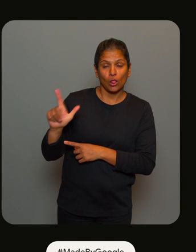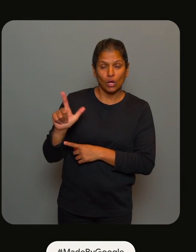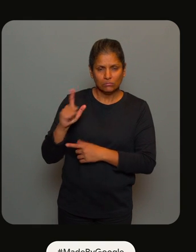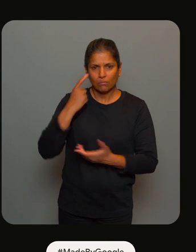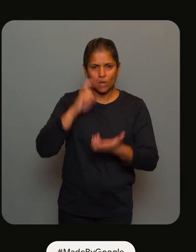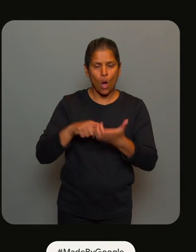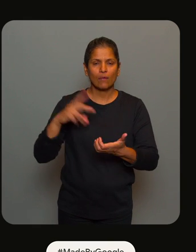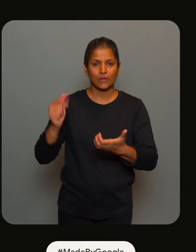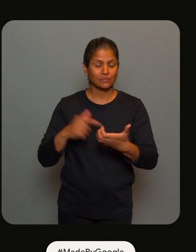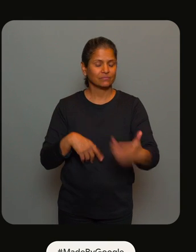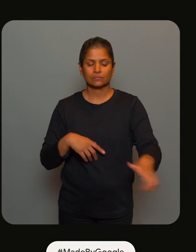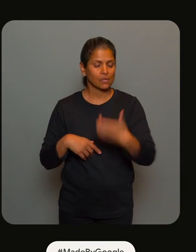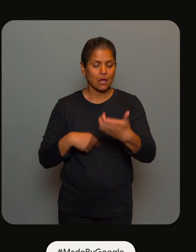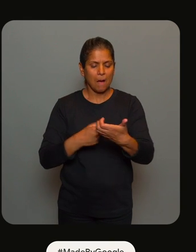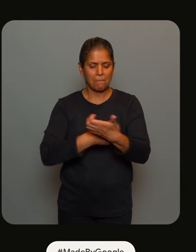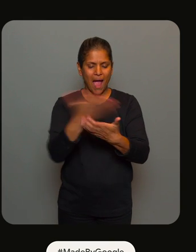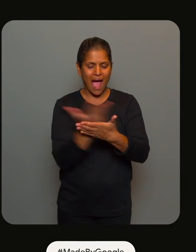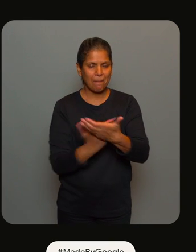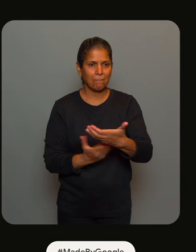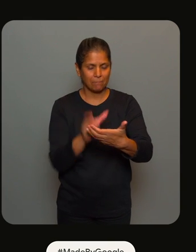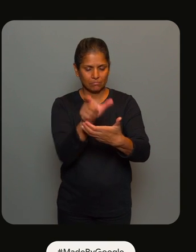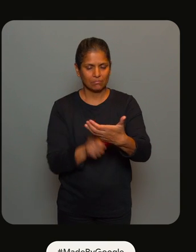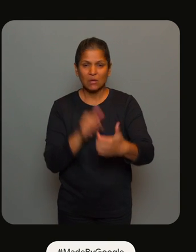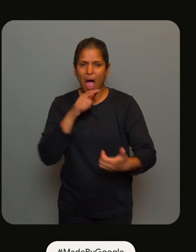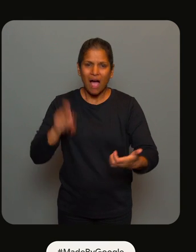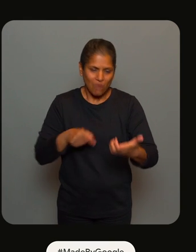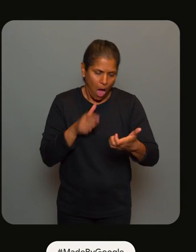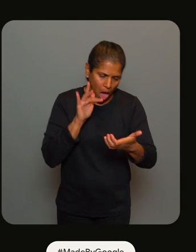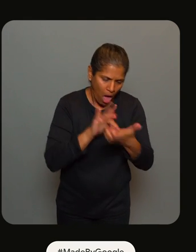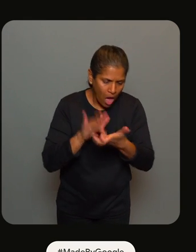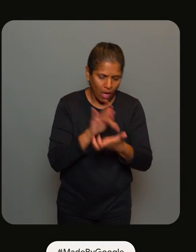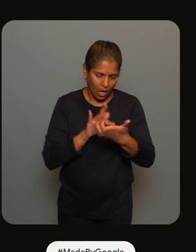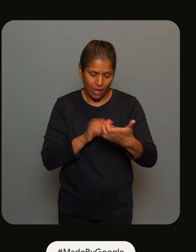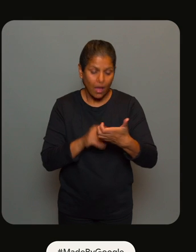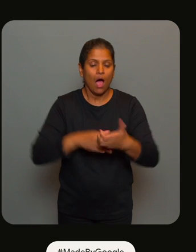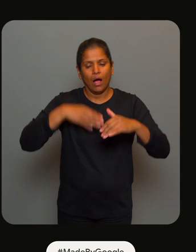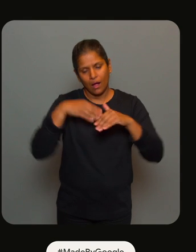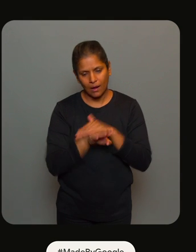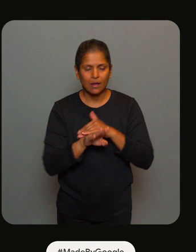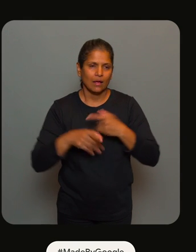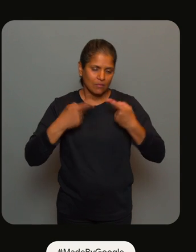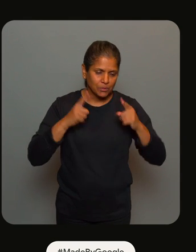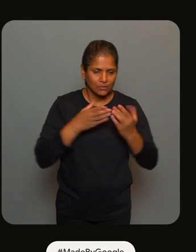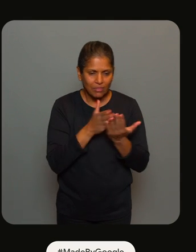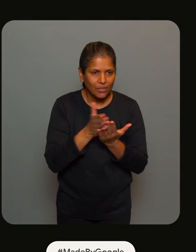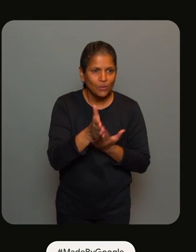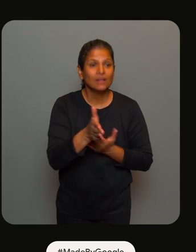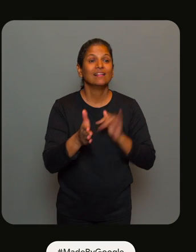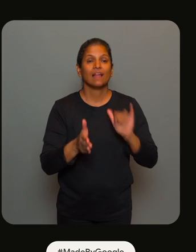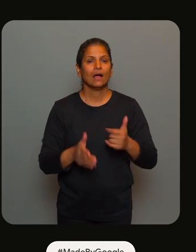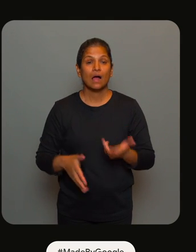Unlock. So you have the faster, more secure under-display fingerprint reader, and now you have the convenience of unlocking your